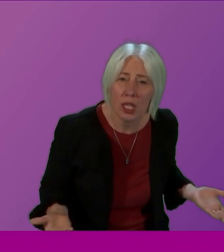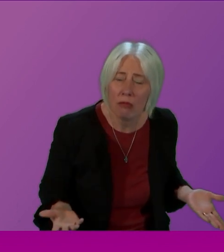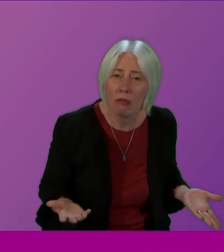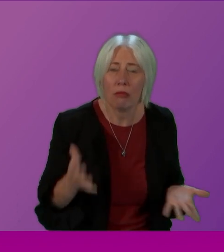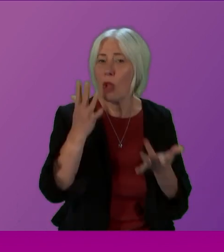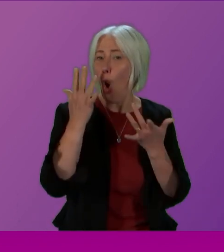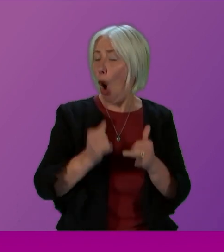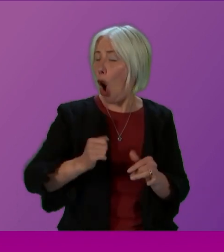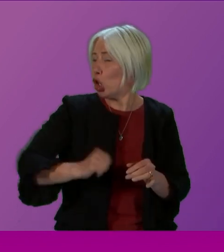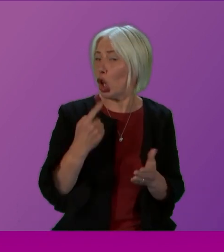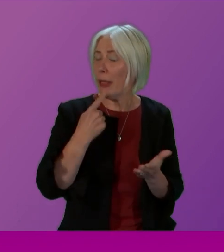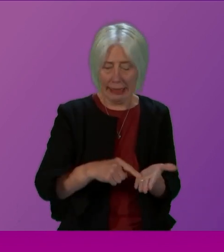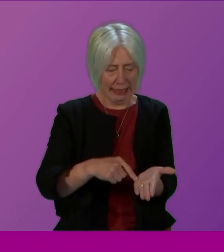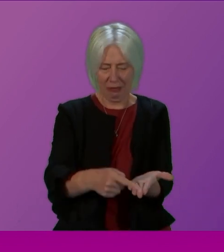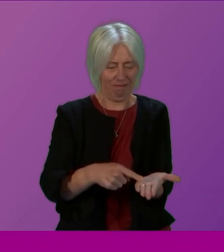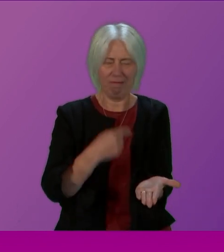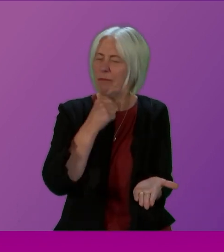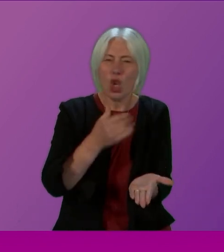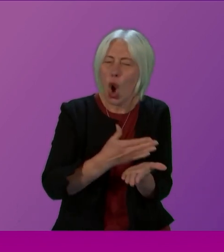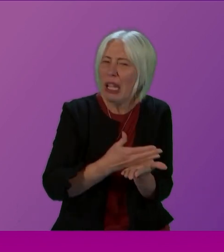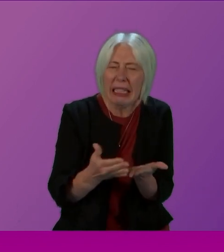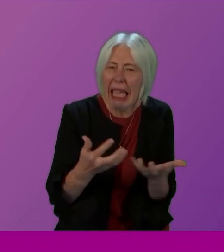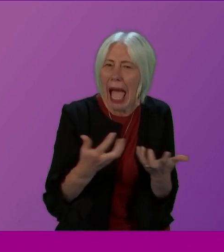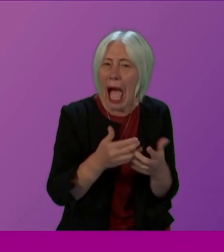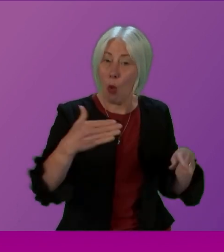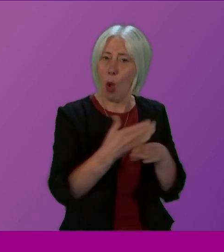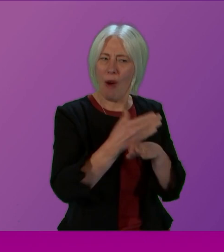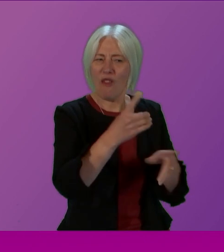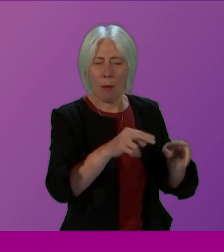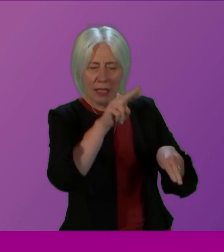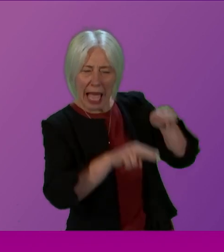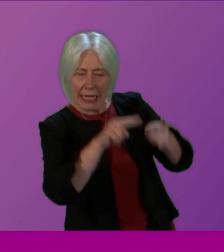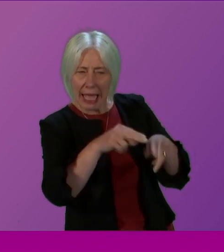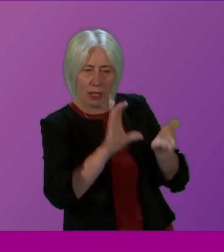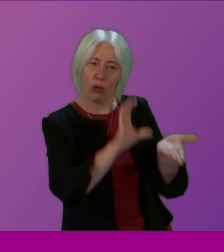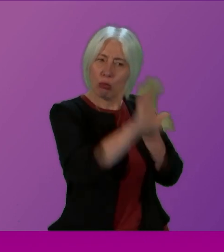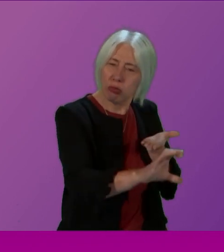“It is not clear how their performance was assessed, nor were appropriate frameworks